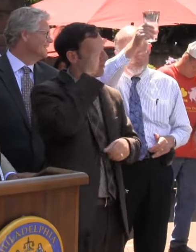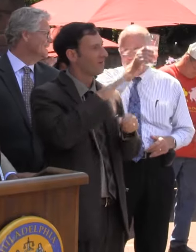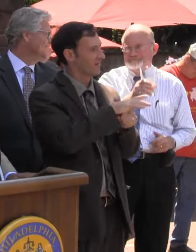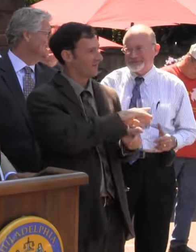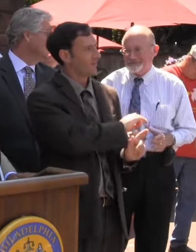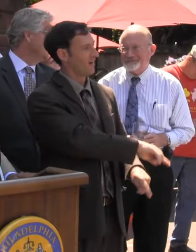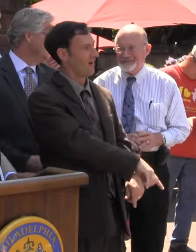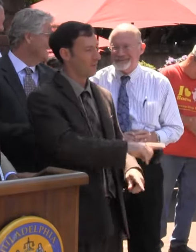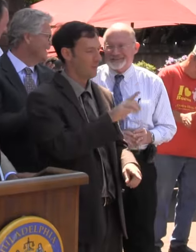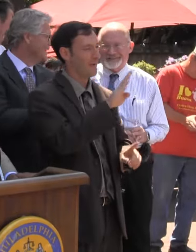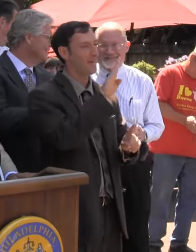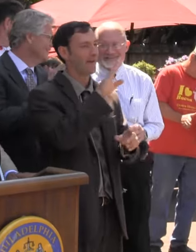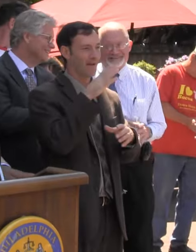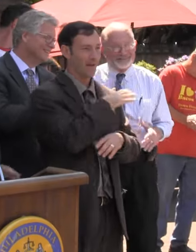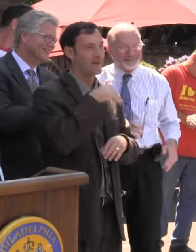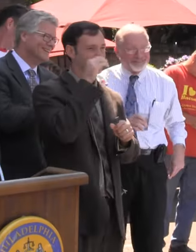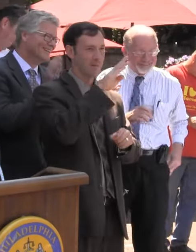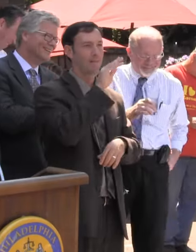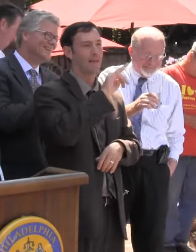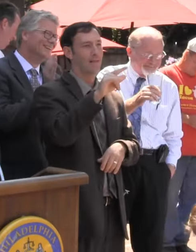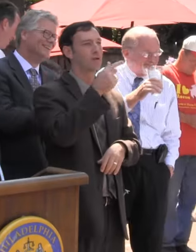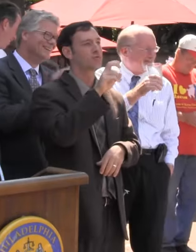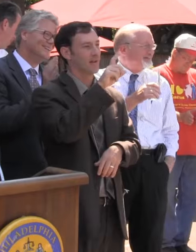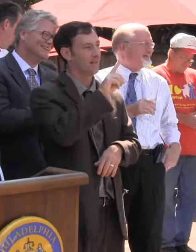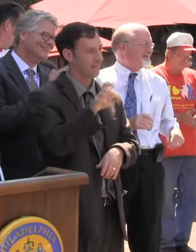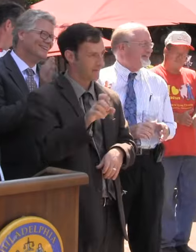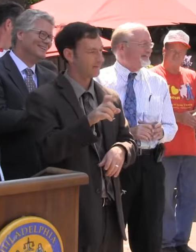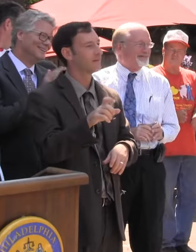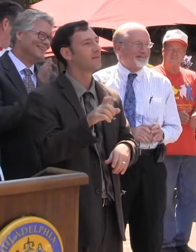to where councilman Bill Greenly, who's a councilman of ours but also Wood leader here